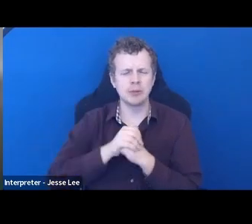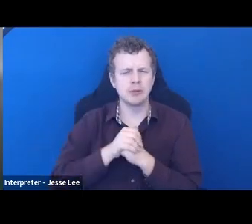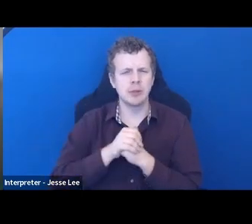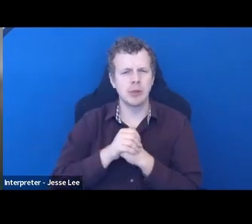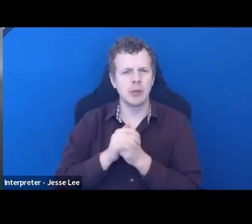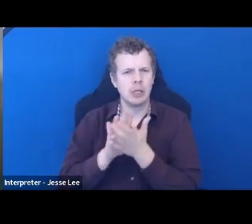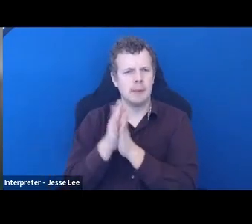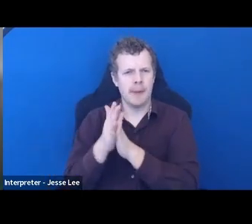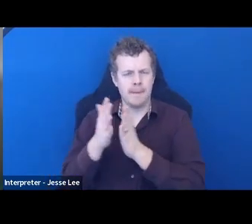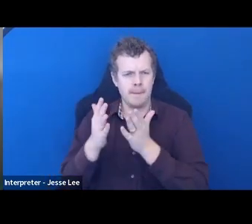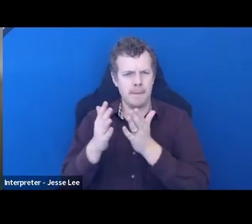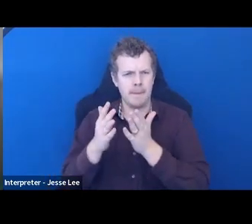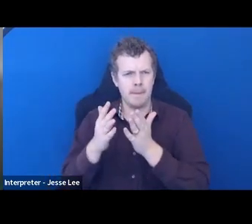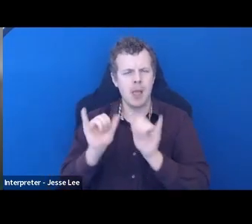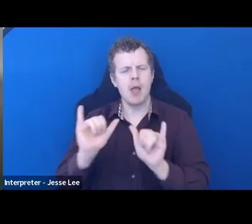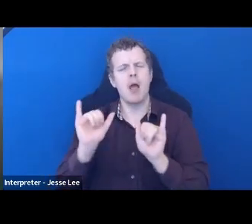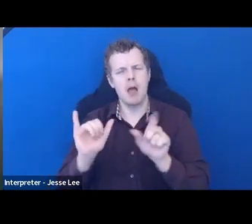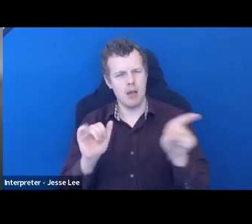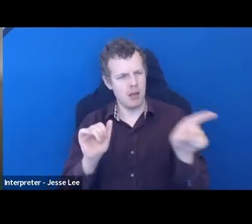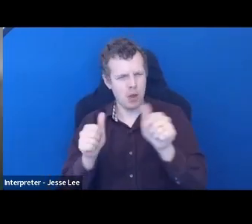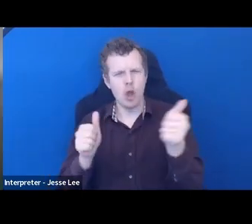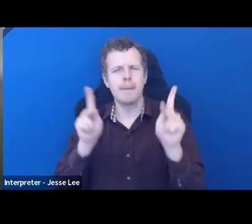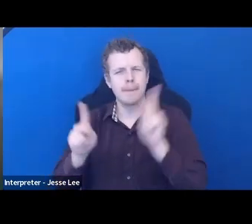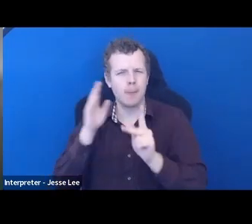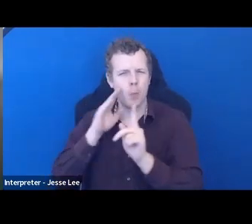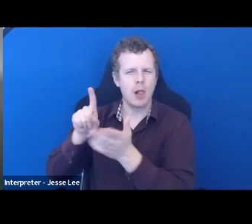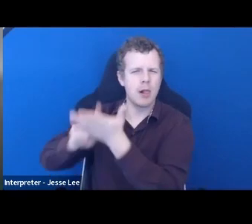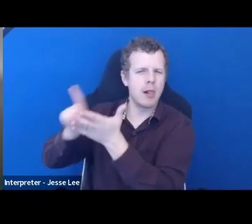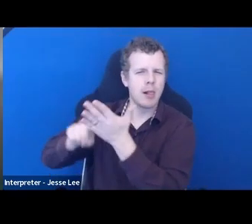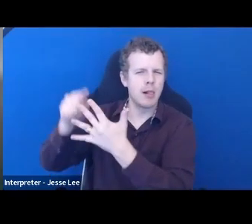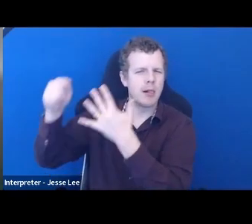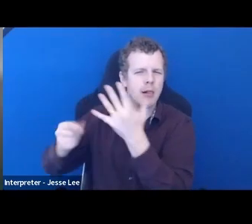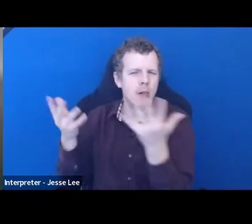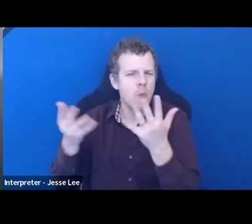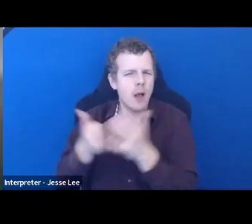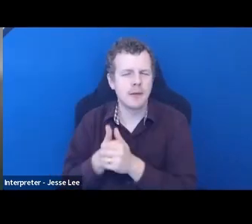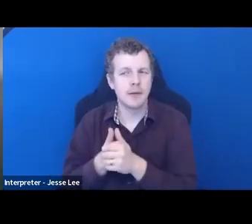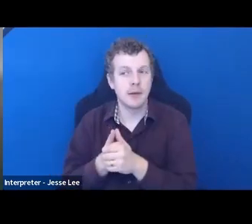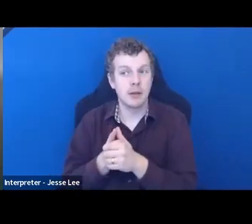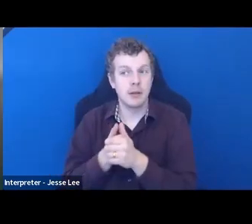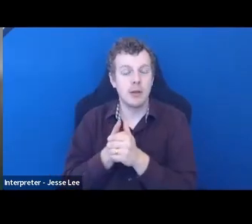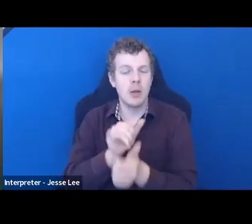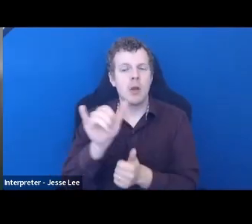what's being monitored by other people and then also kind of that can help you fill in some gaps maybe.